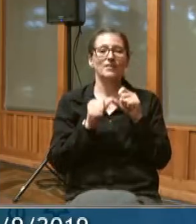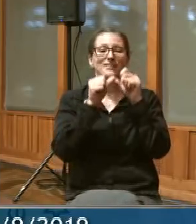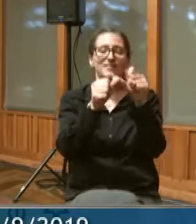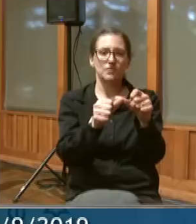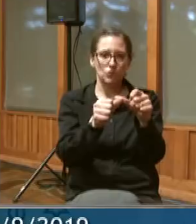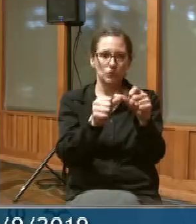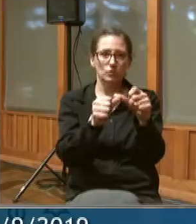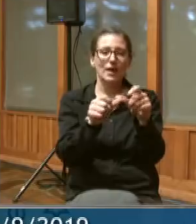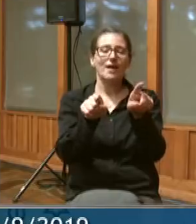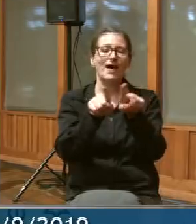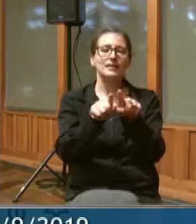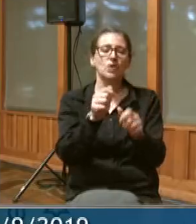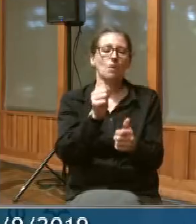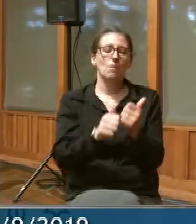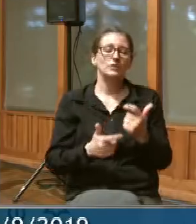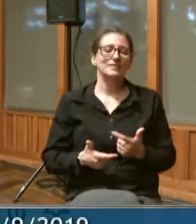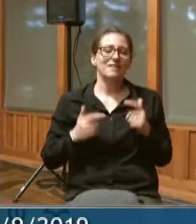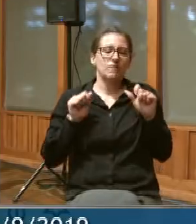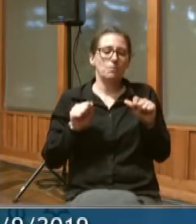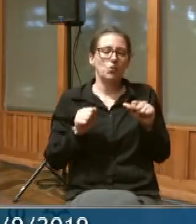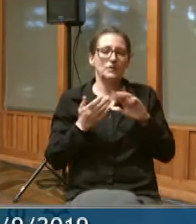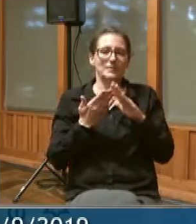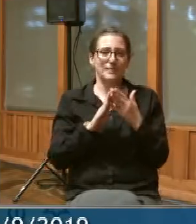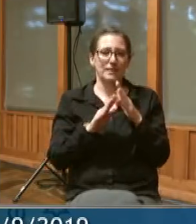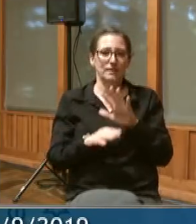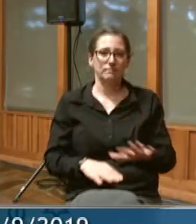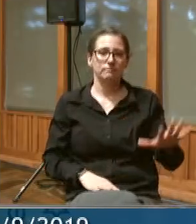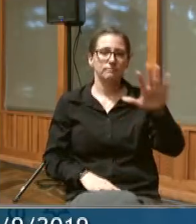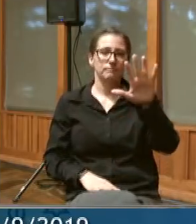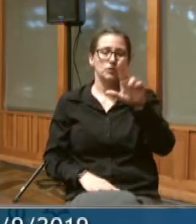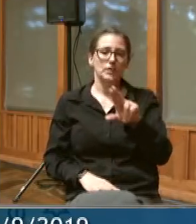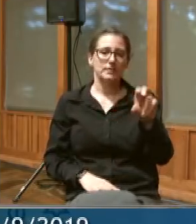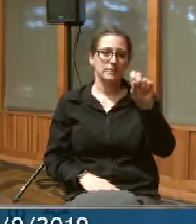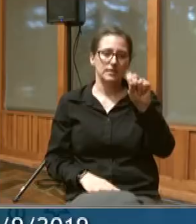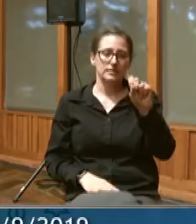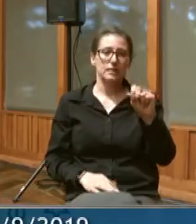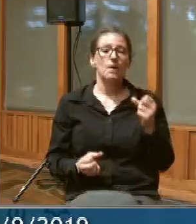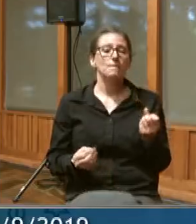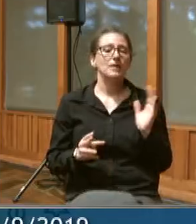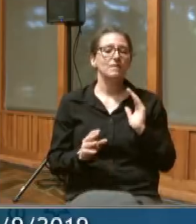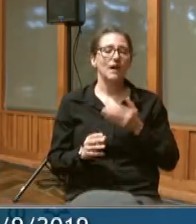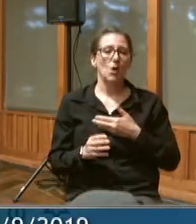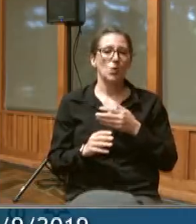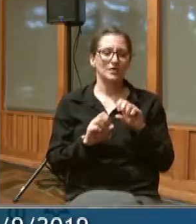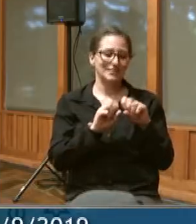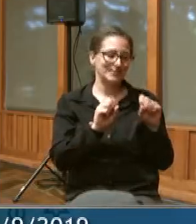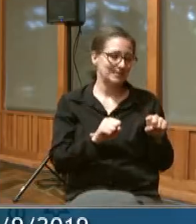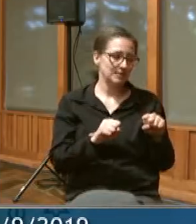BASIC HYGIENE NEEDS. THIS BUDGET ENSURES THAT PORTLAND CONTINUES TO STRIVE TO BE THE MOST LIVABLE CITY IN